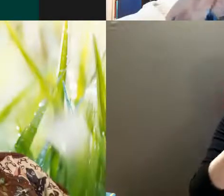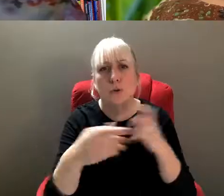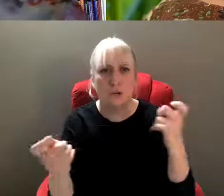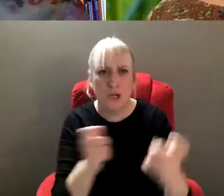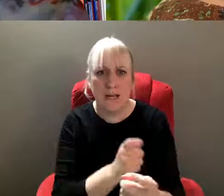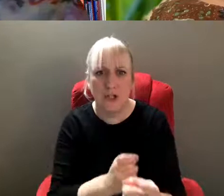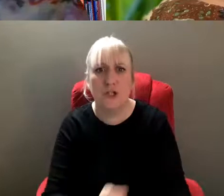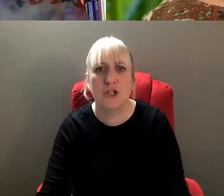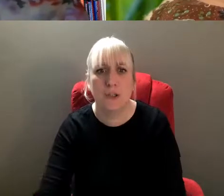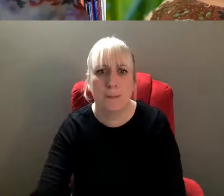anyone would like to share